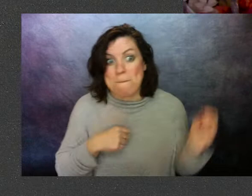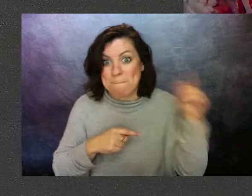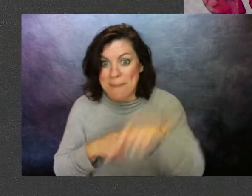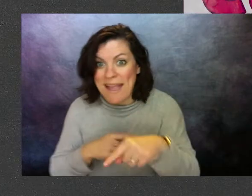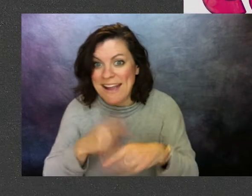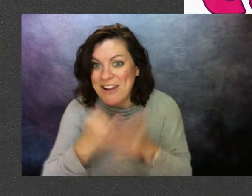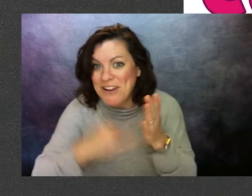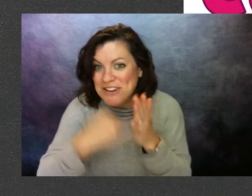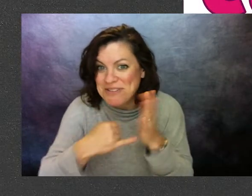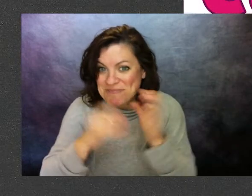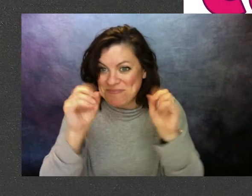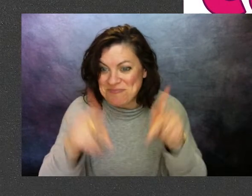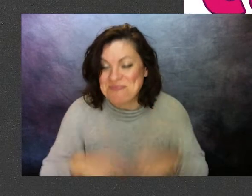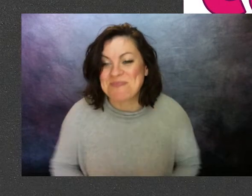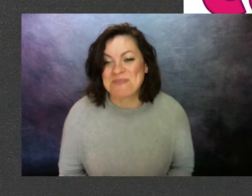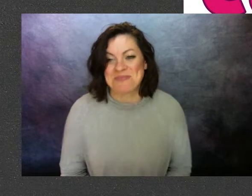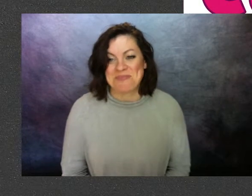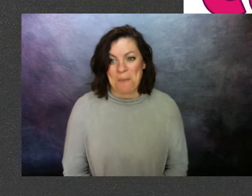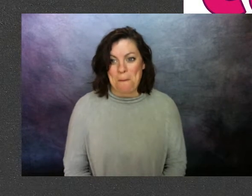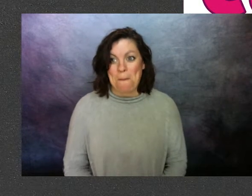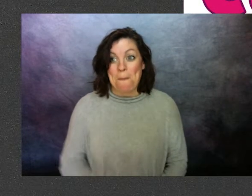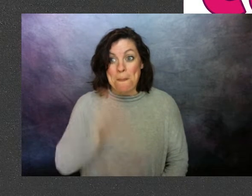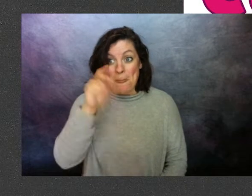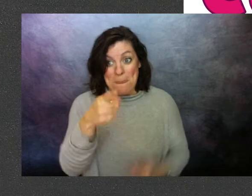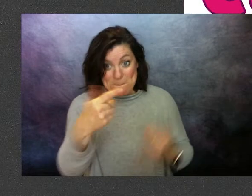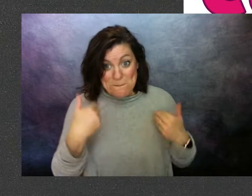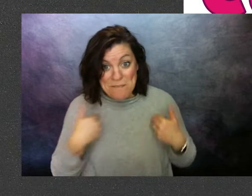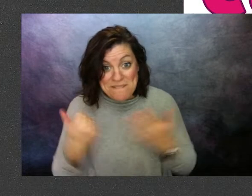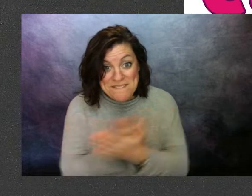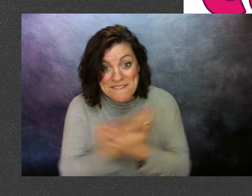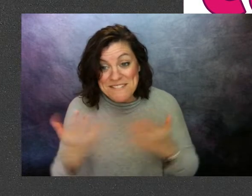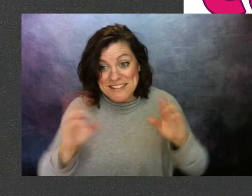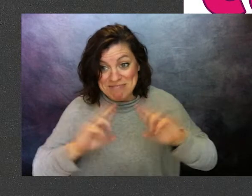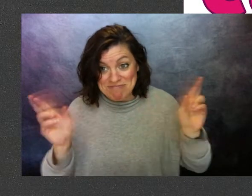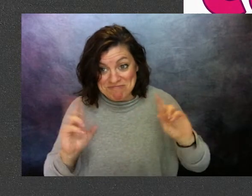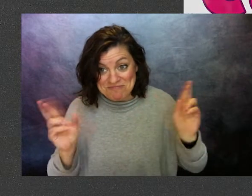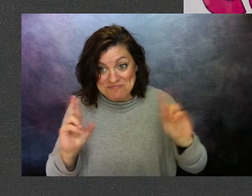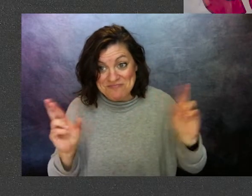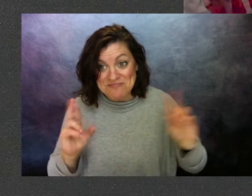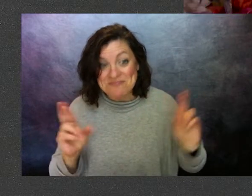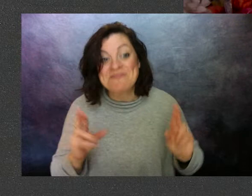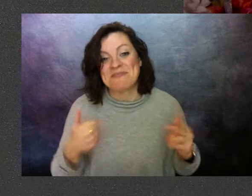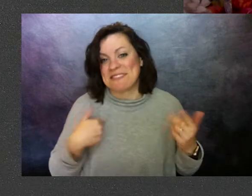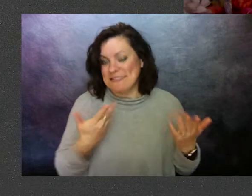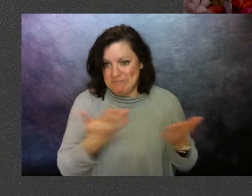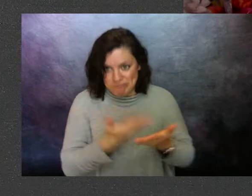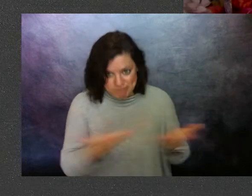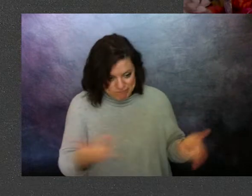for our craft. Okay, so I have all of the items that I'm going to need for our craft today.